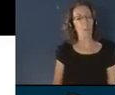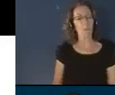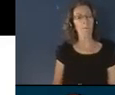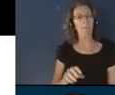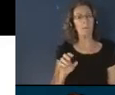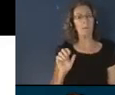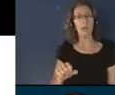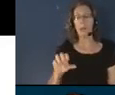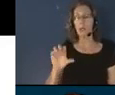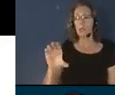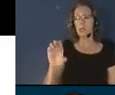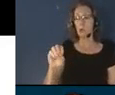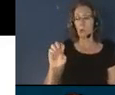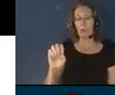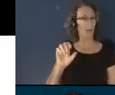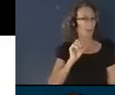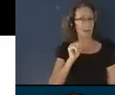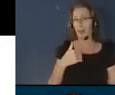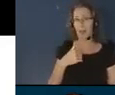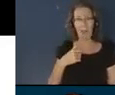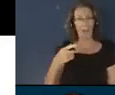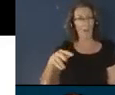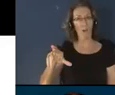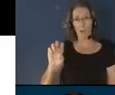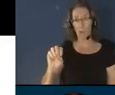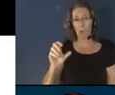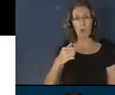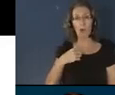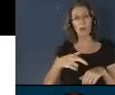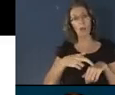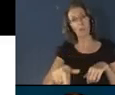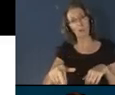we are not doing pro accounts anymore it's they will refer you to i ITS. Yeah